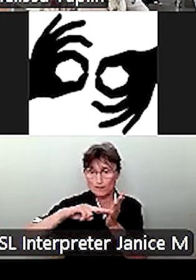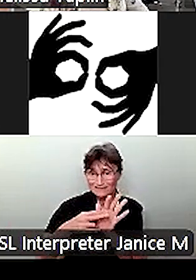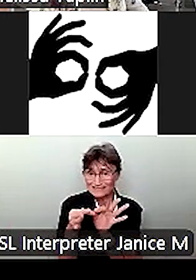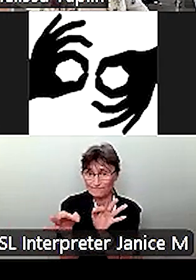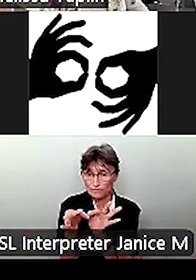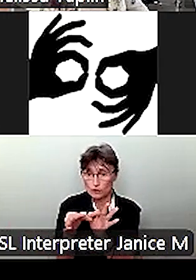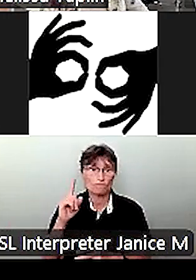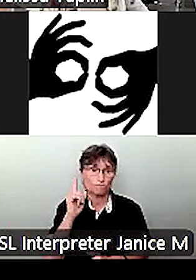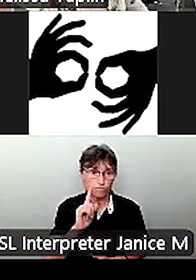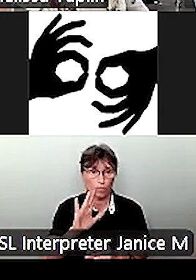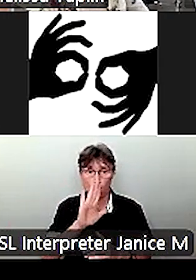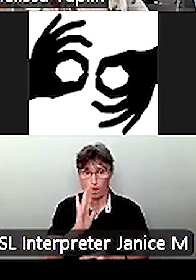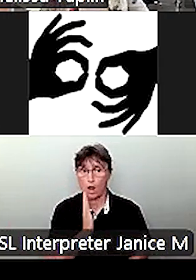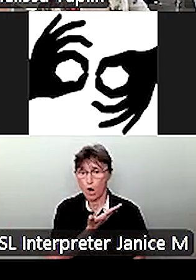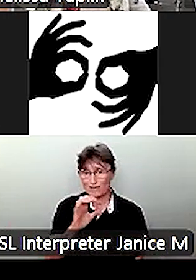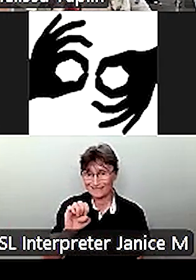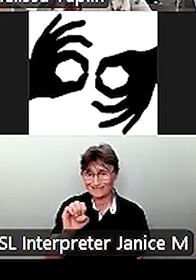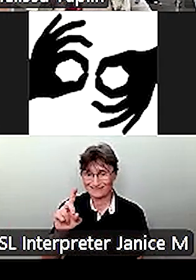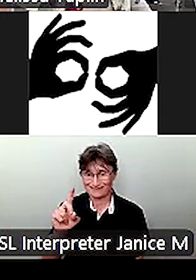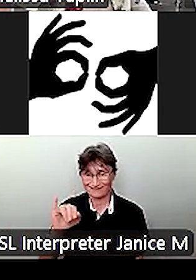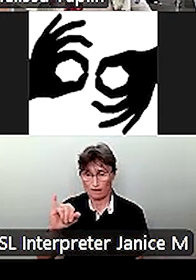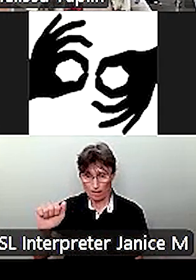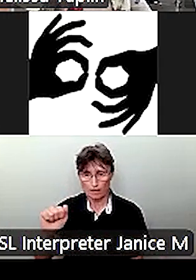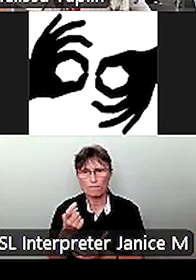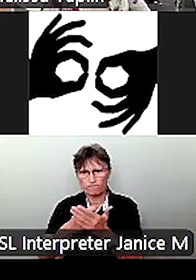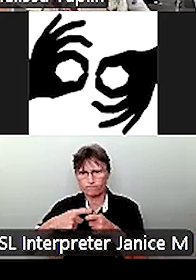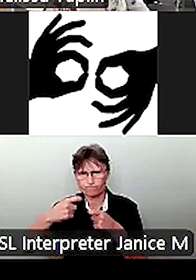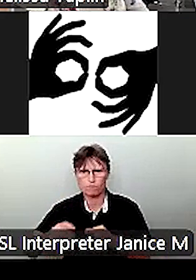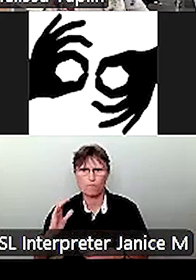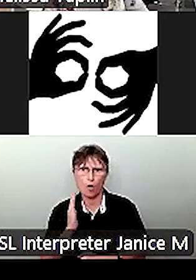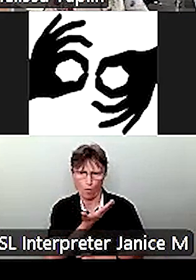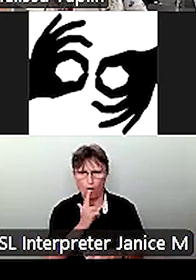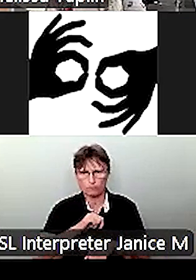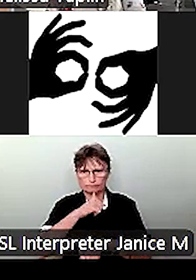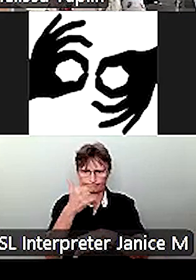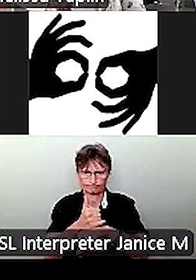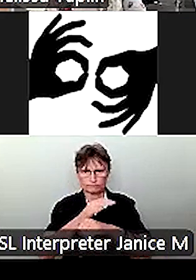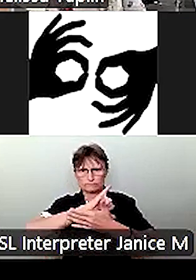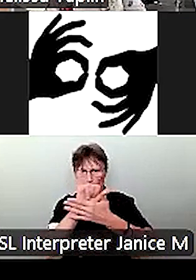and accessibility, are taken from our Strategic Framework which is called Ákáakomatapoap, and is